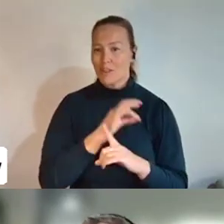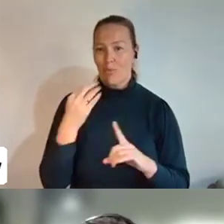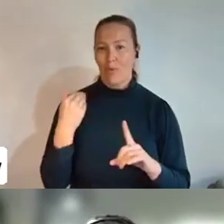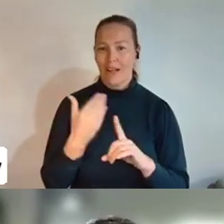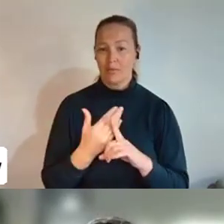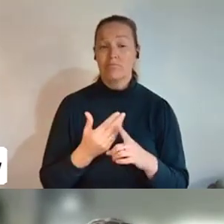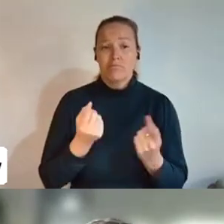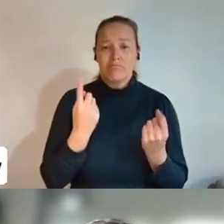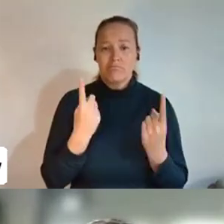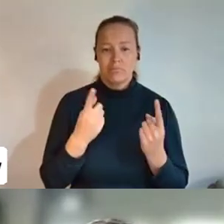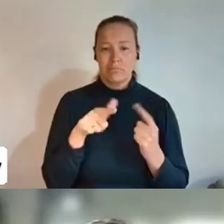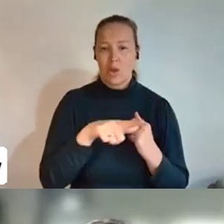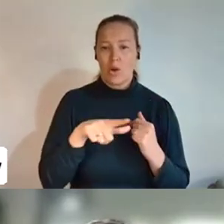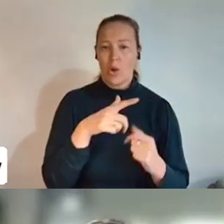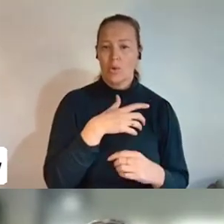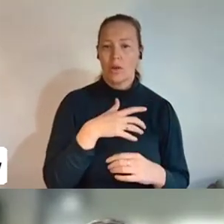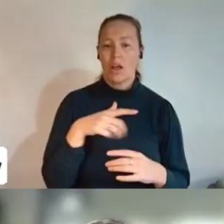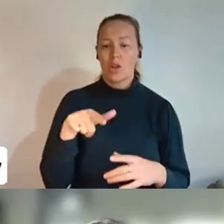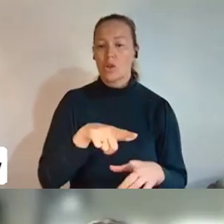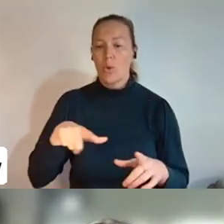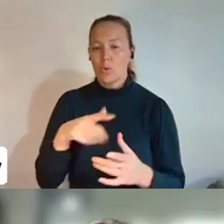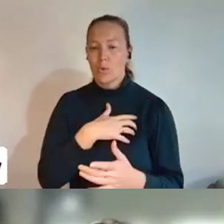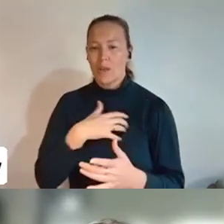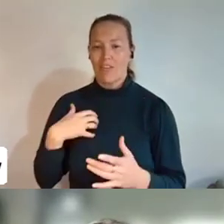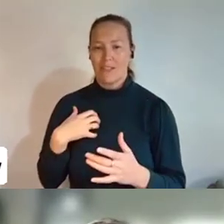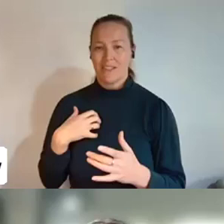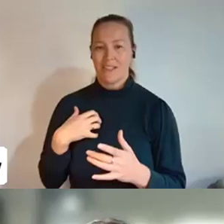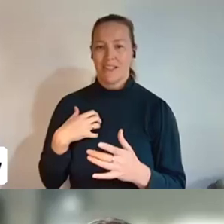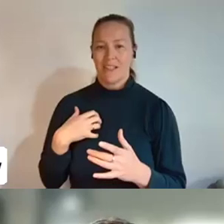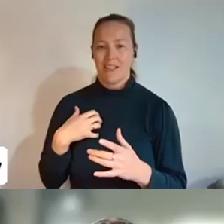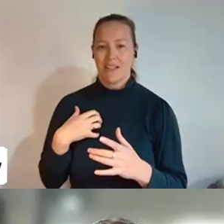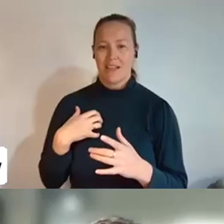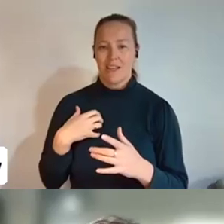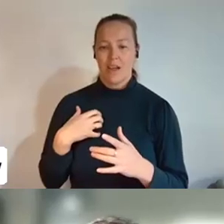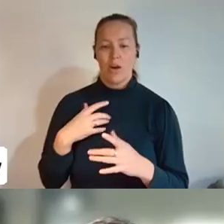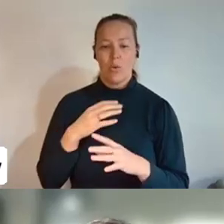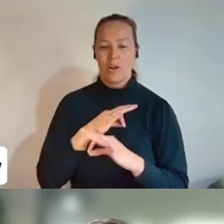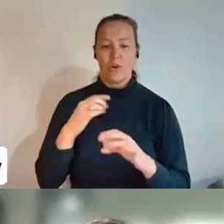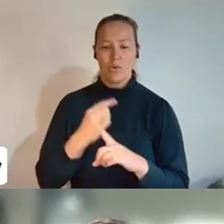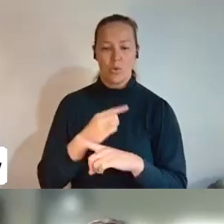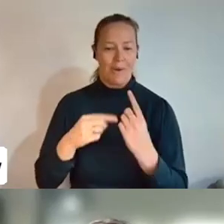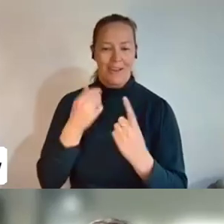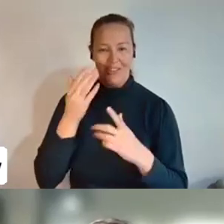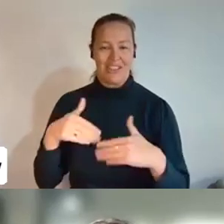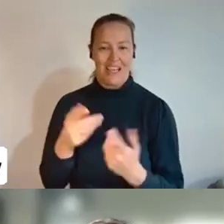is not the democratic system that we really hear about on the daily. But local government makes